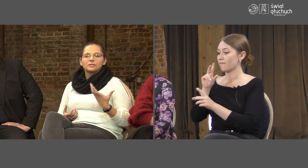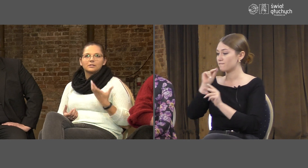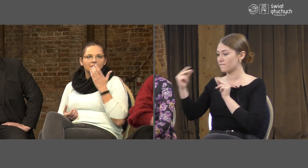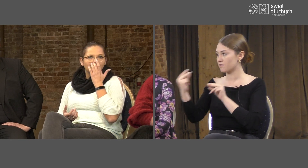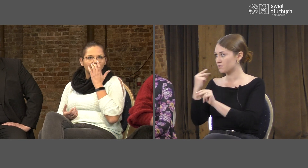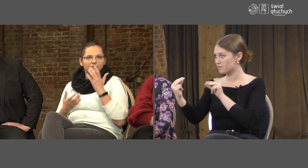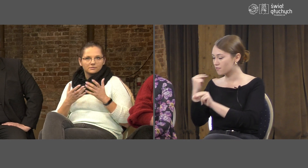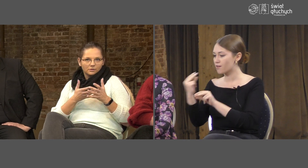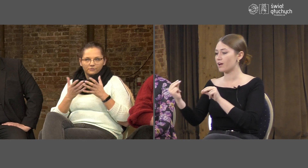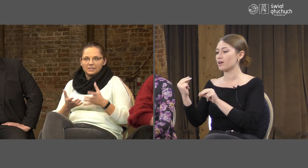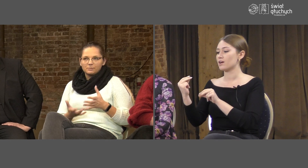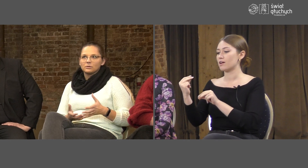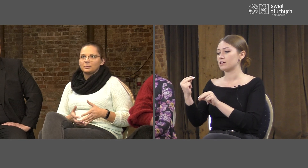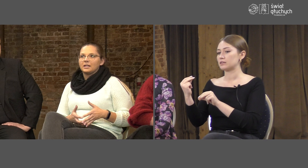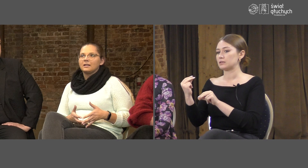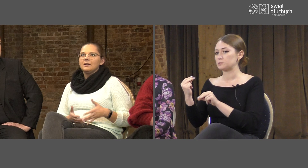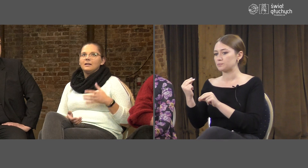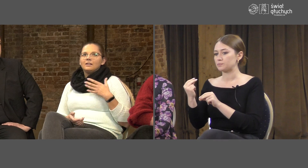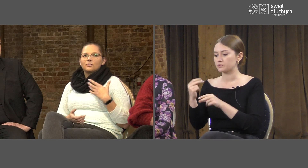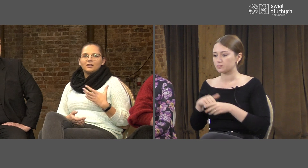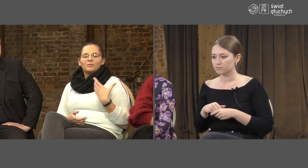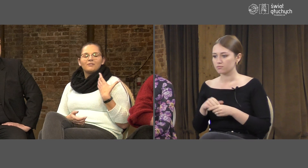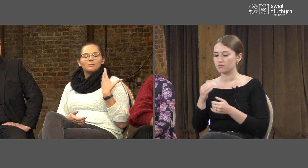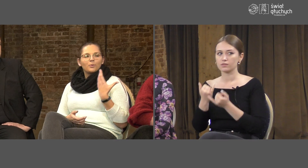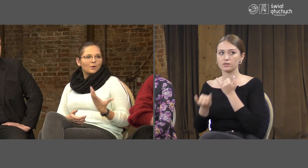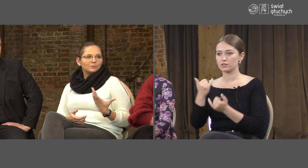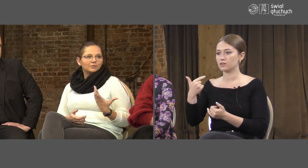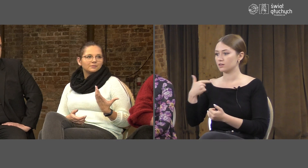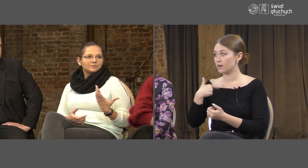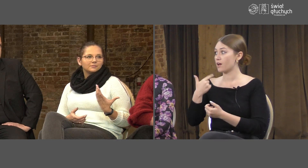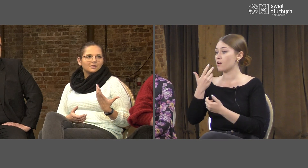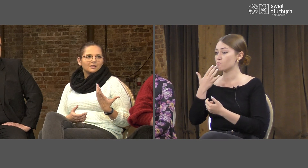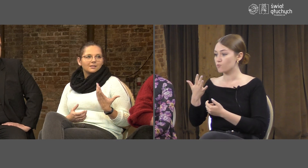or in any way — if I make a mistake in pronunciation,